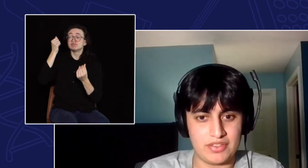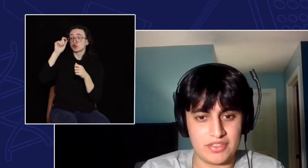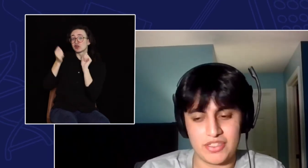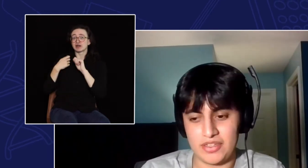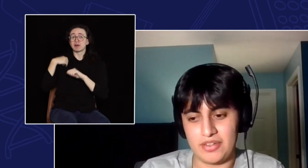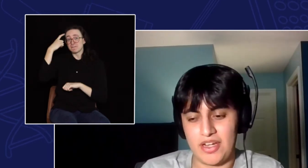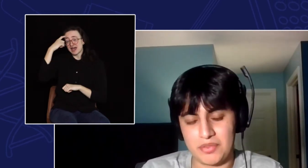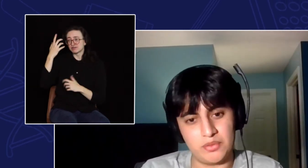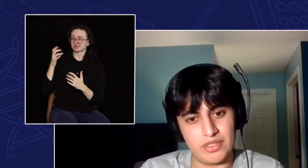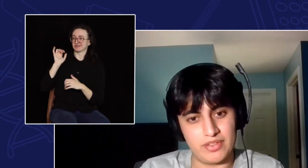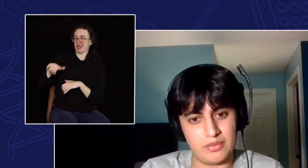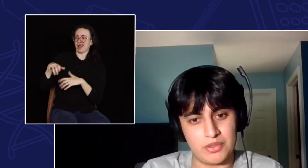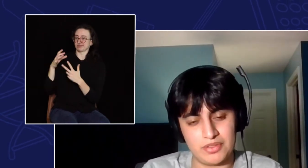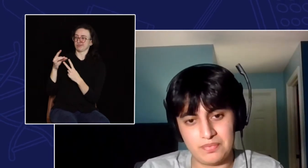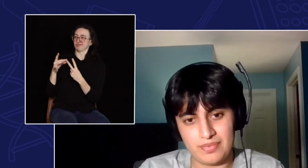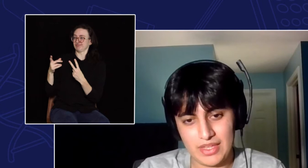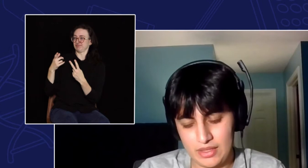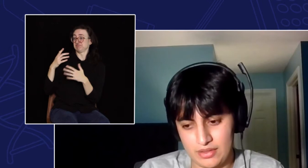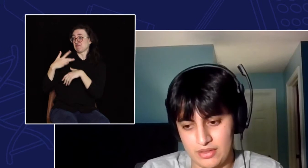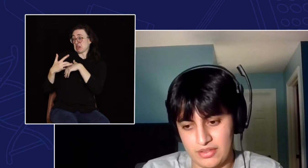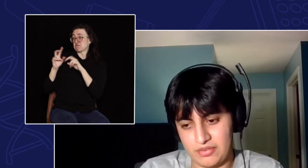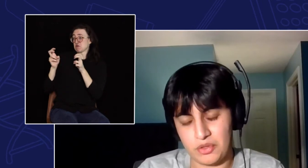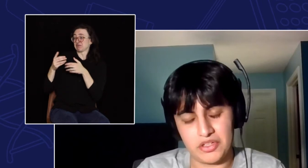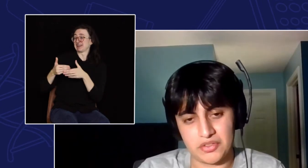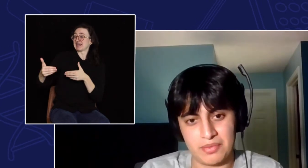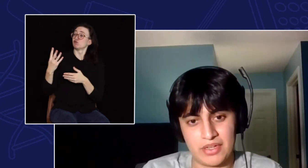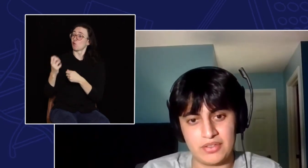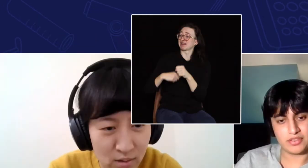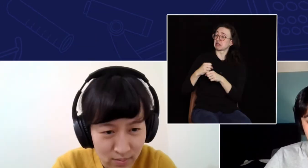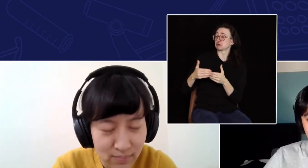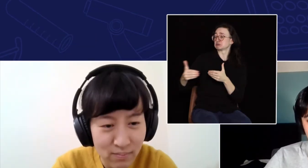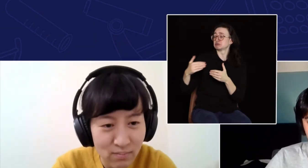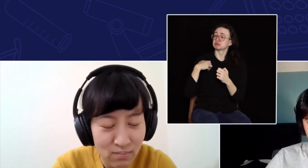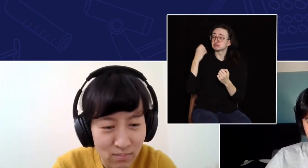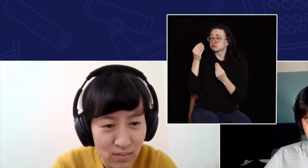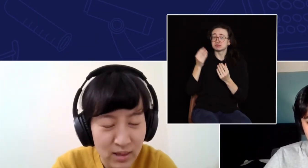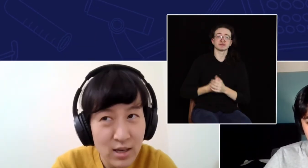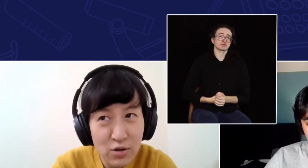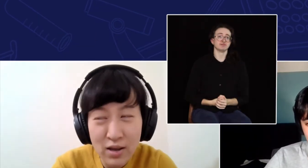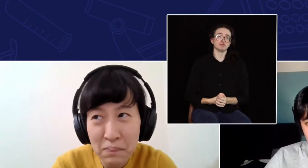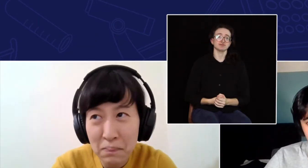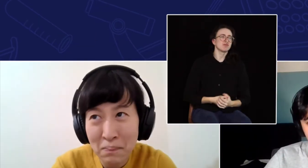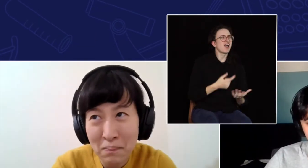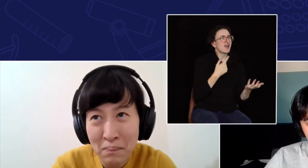Since that option will be available four years from now, so... [DR. CHIANG:] I think you can --